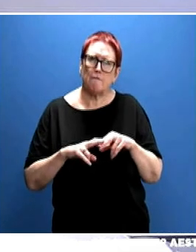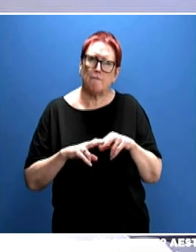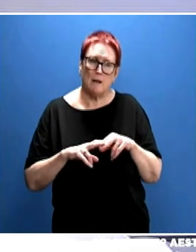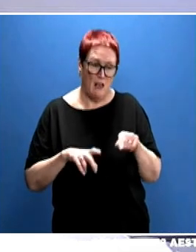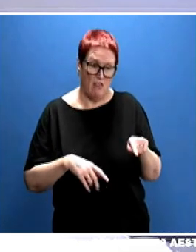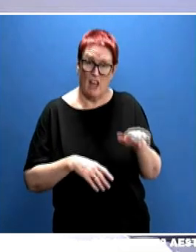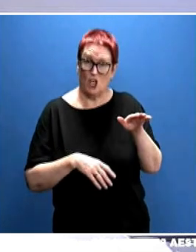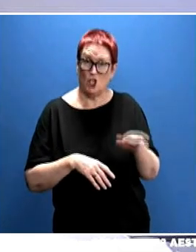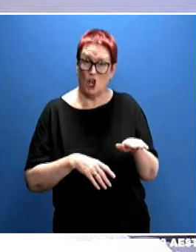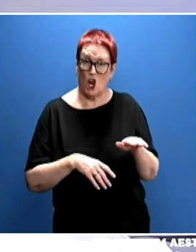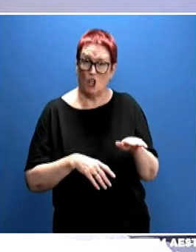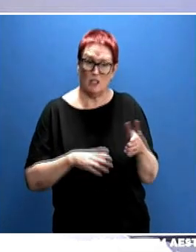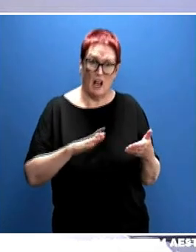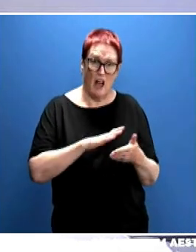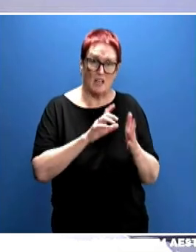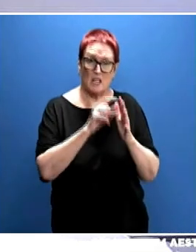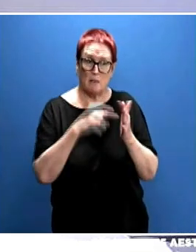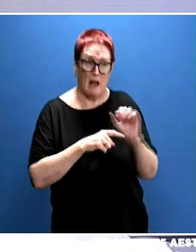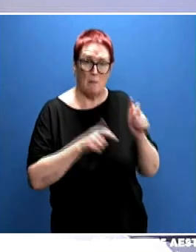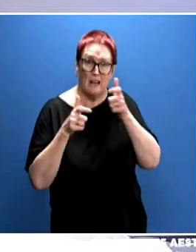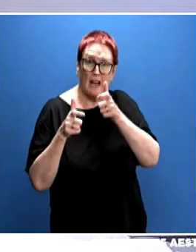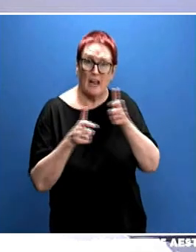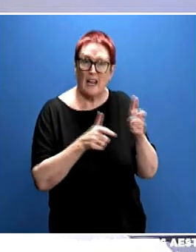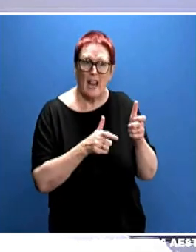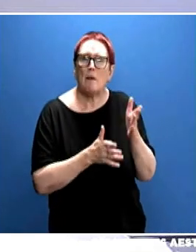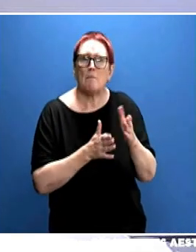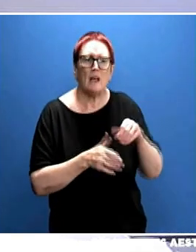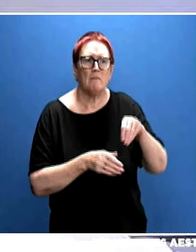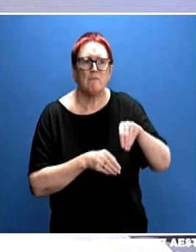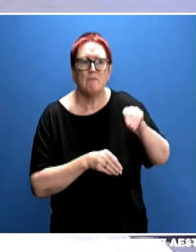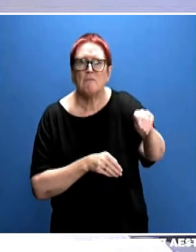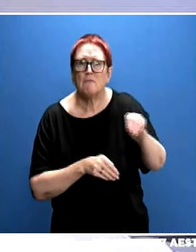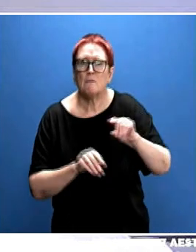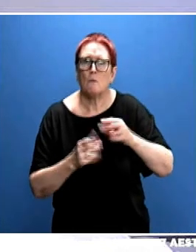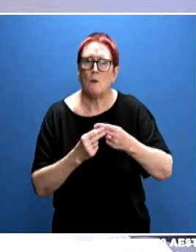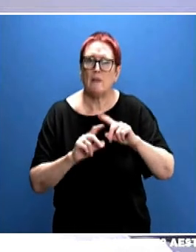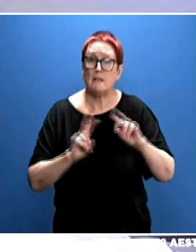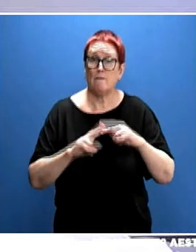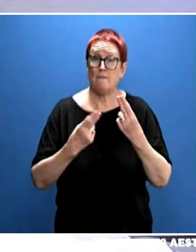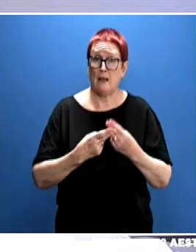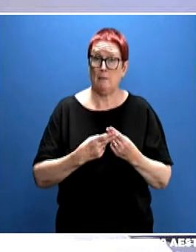or the Department, they would have to be, would they not, in some form of out-of-home care? Yes.